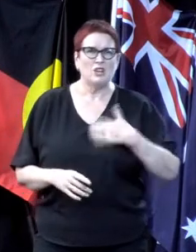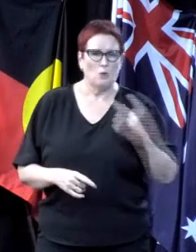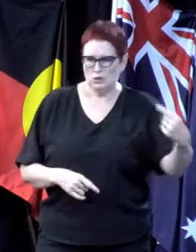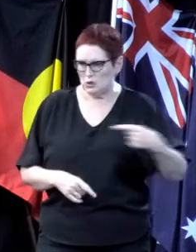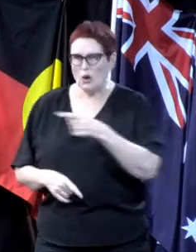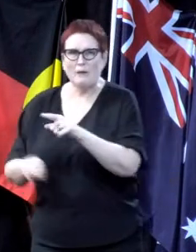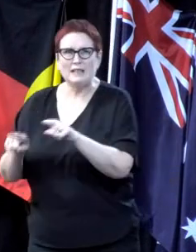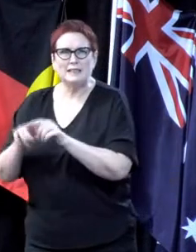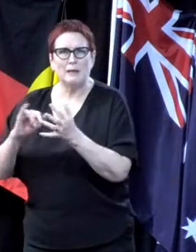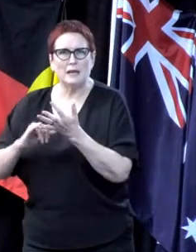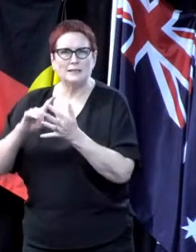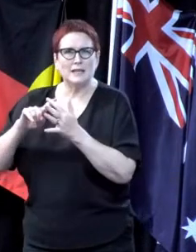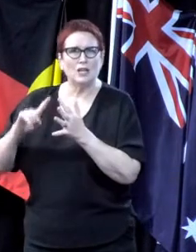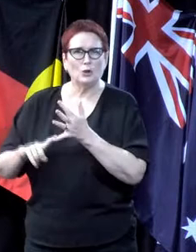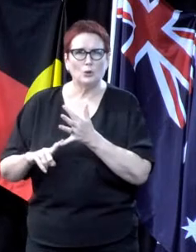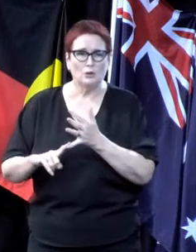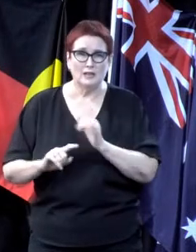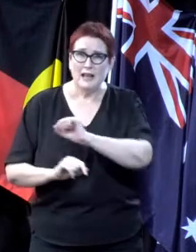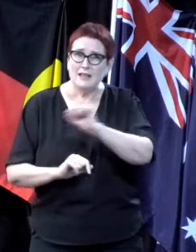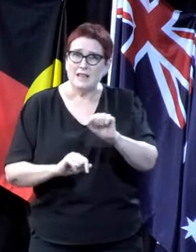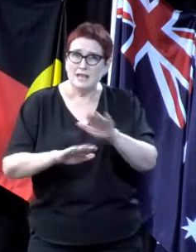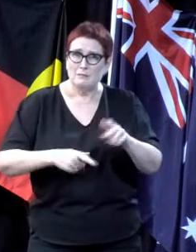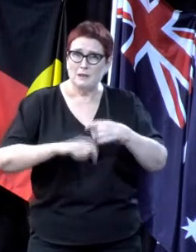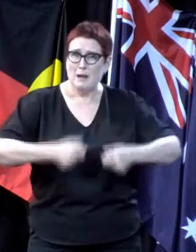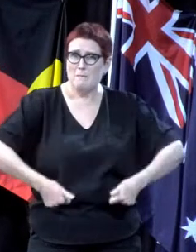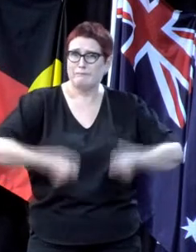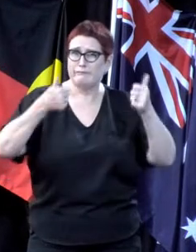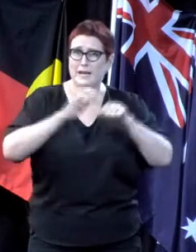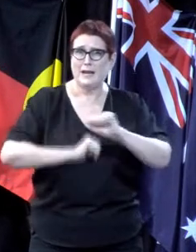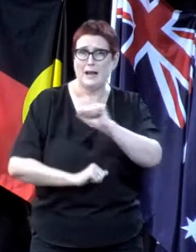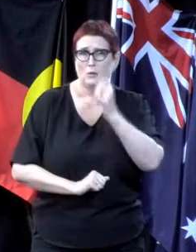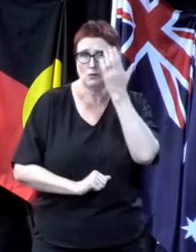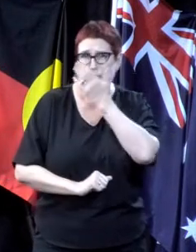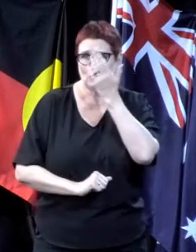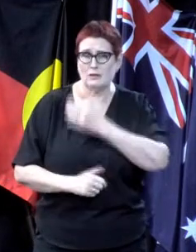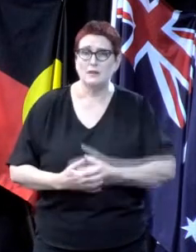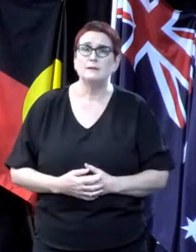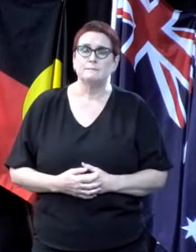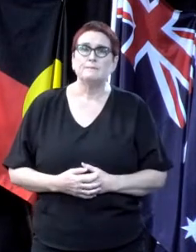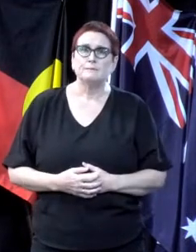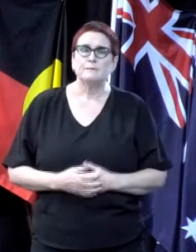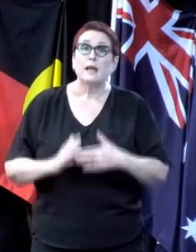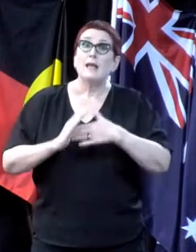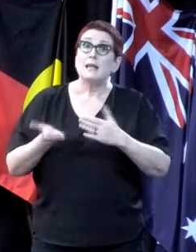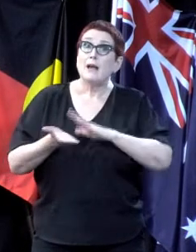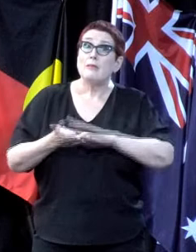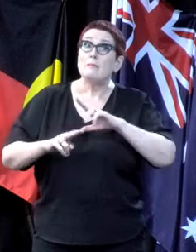And those children going on to be incredibly successful in our school has now allowed those parents who openly see us out